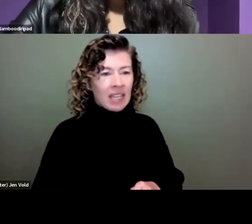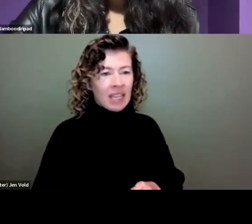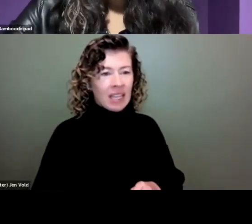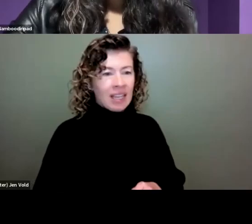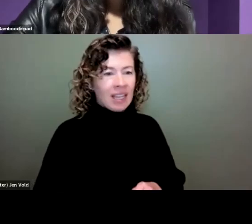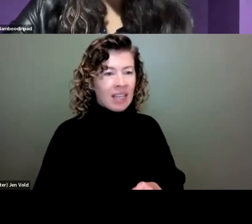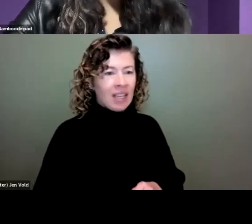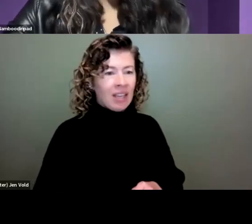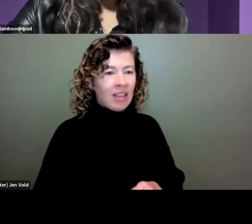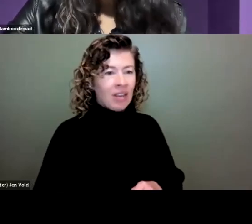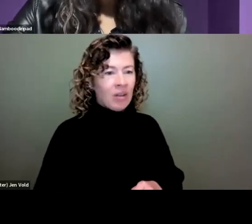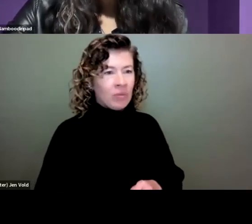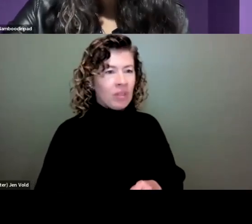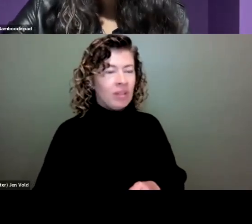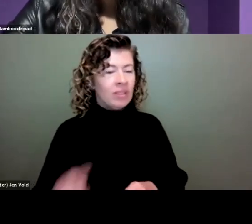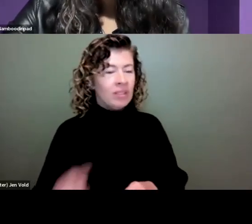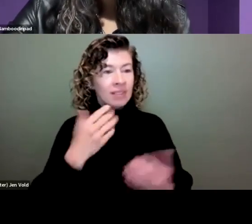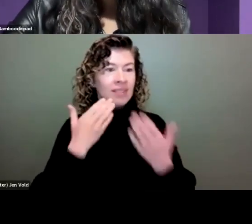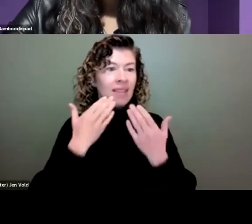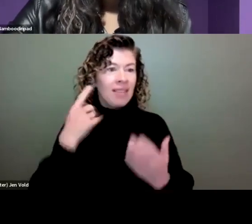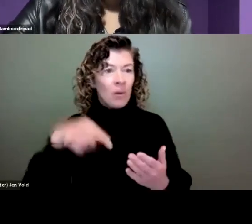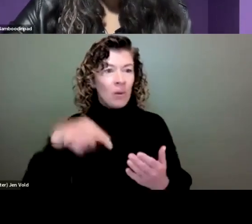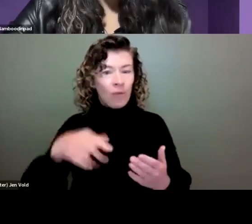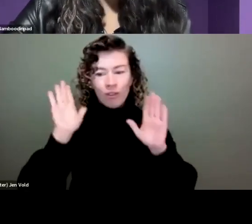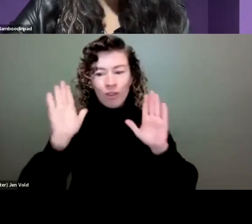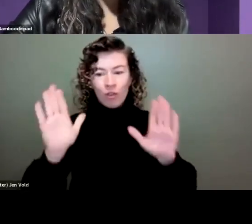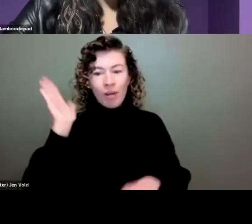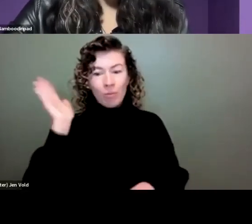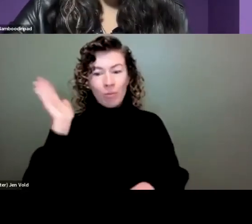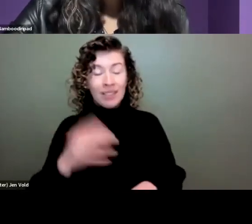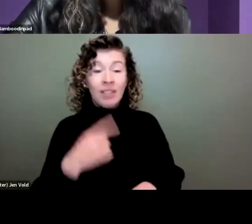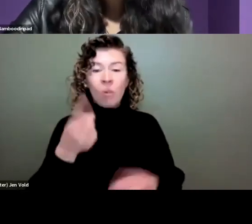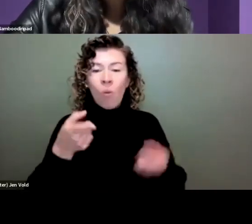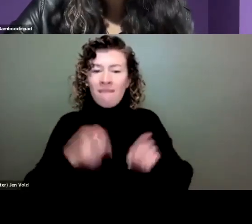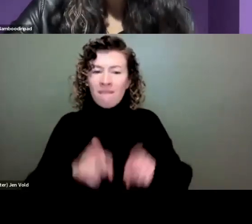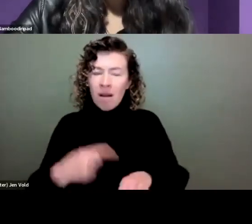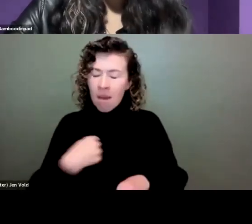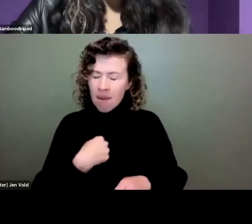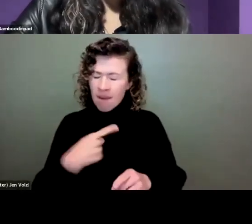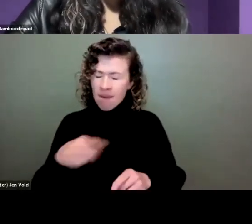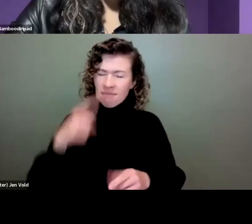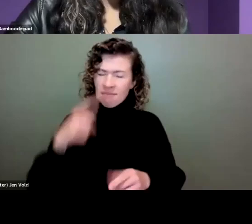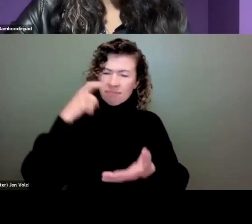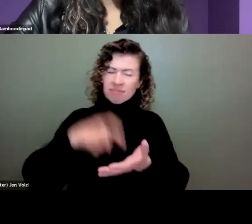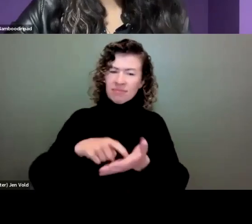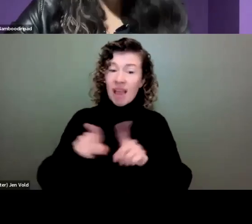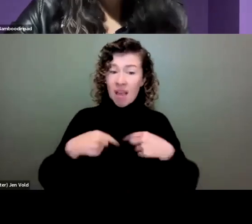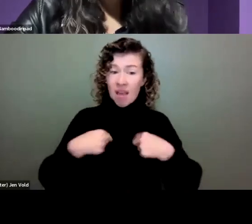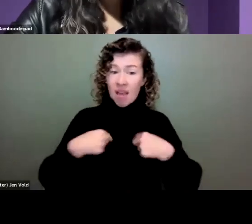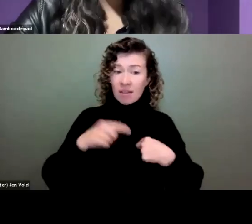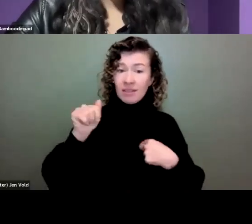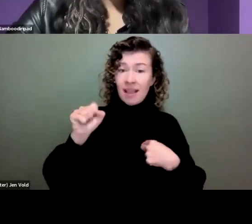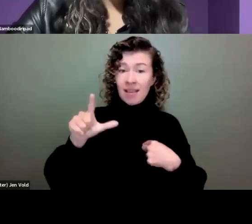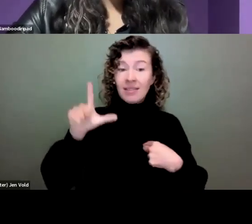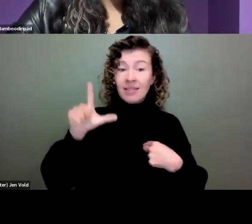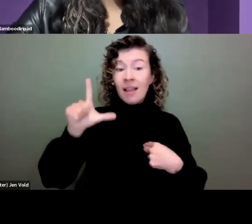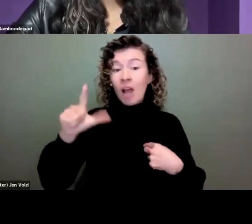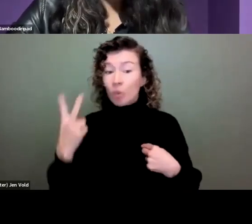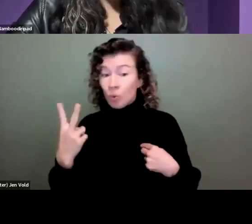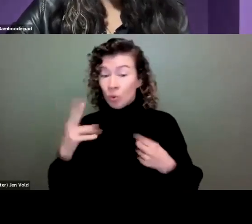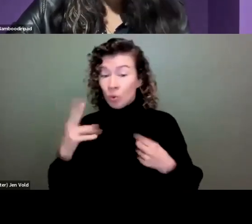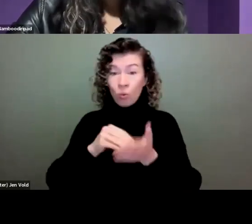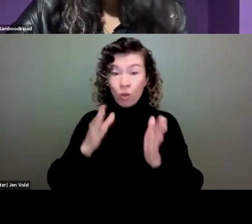So, "Thank you for this great presentation. One phenomenon I am struck by as an ASL L2 learner is the concept of elite signing,